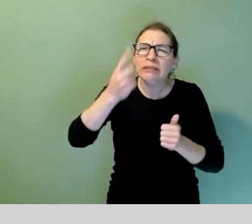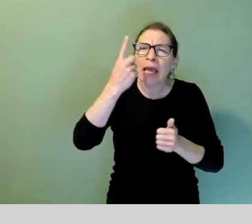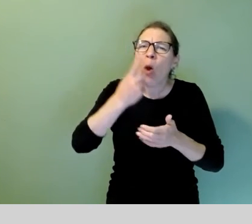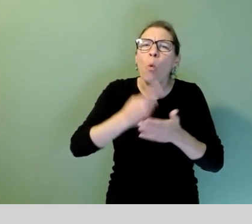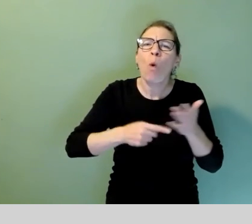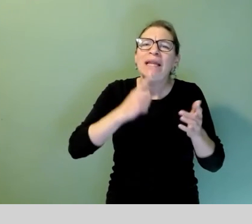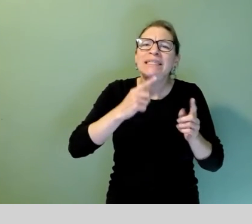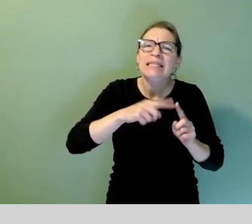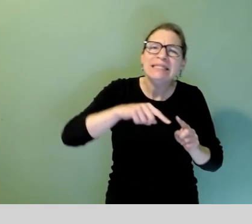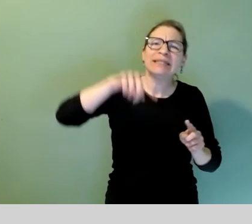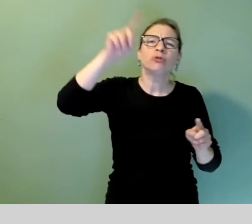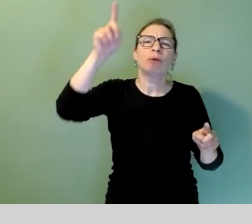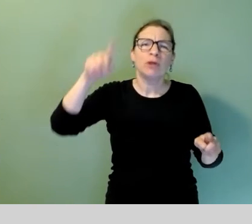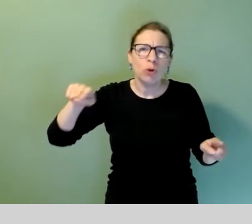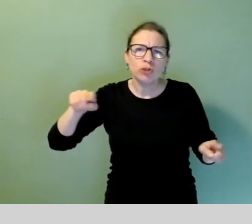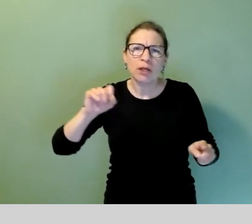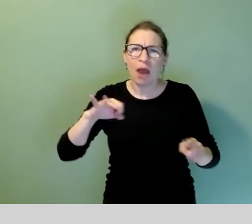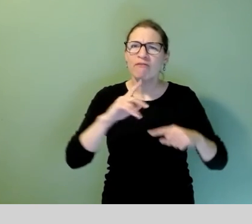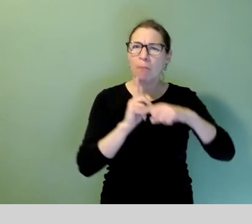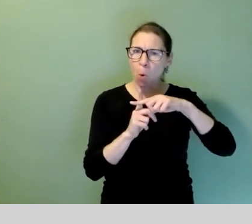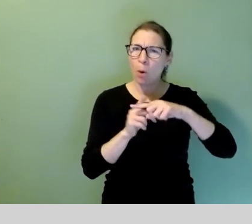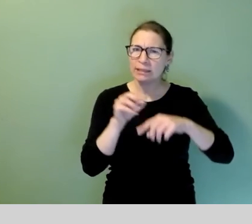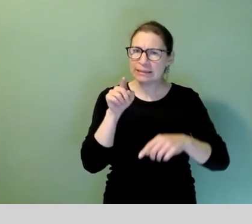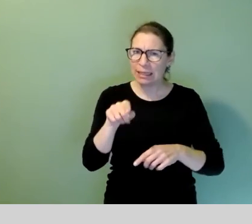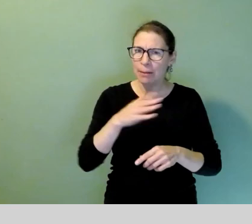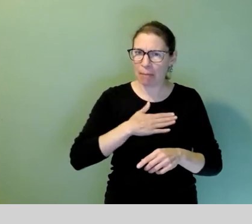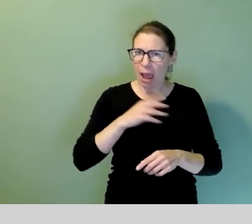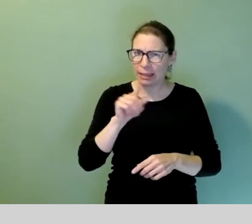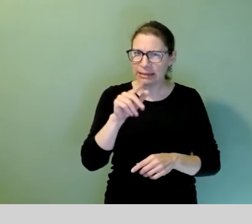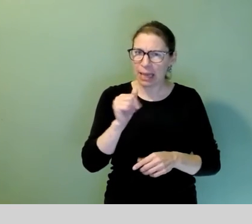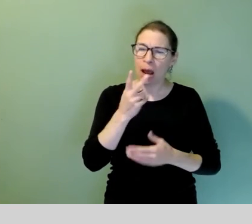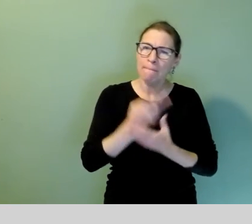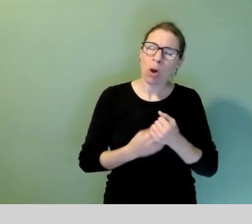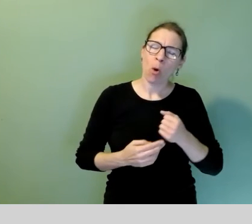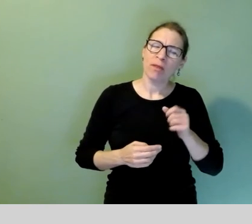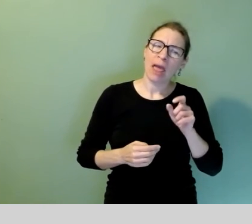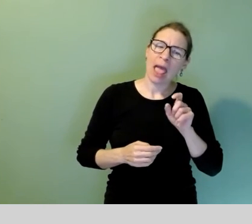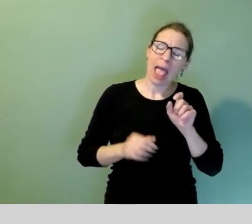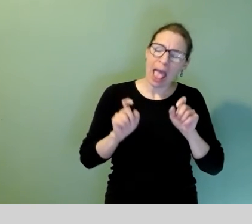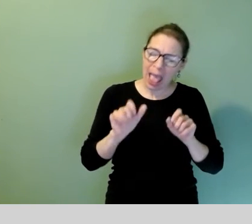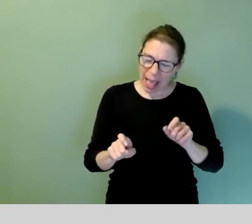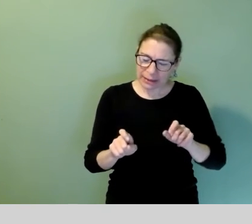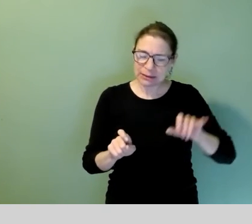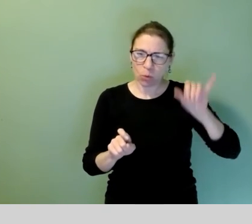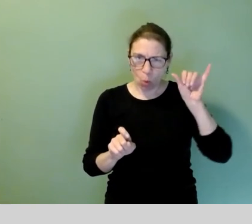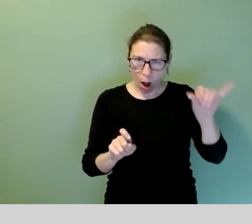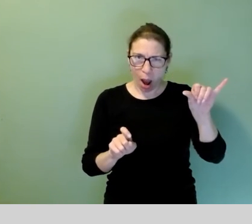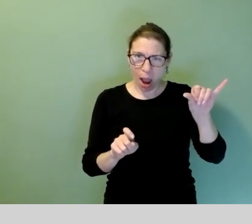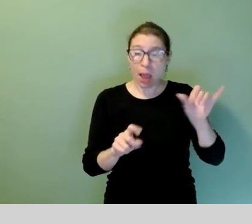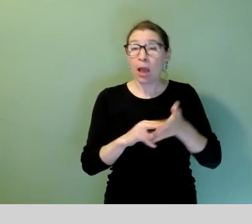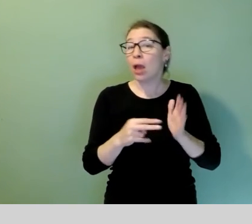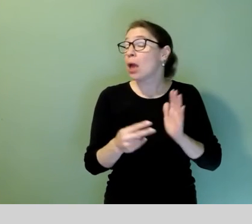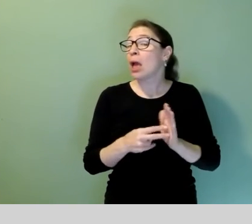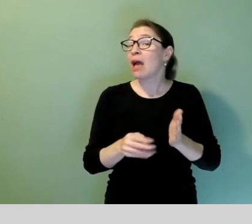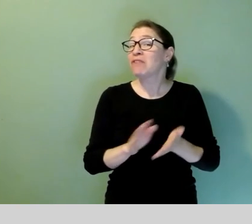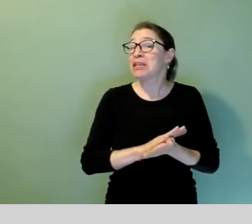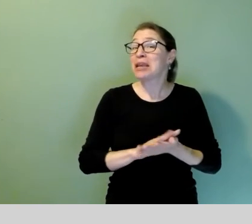what is the distribution of points in your data both in the X and Y you dimensions this brings us and gives us a nice excuse